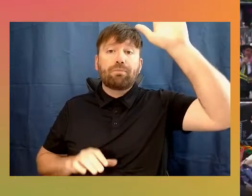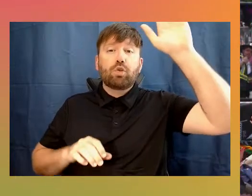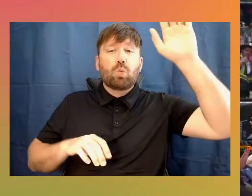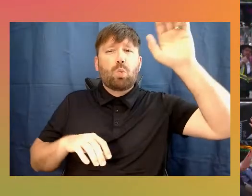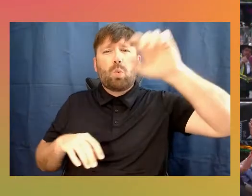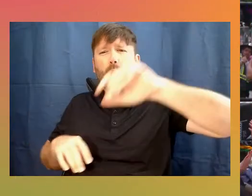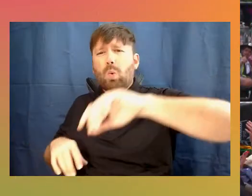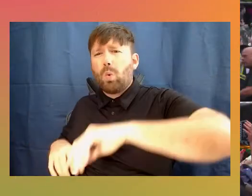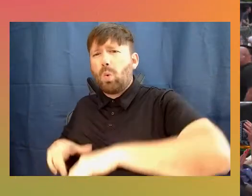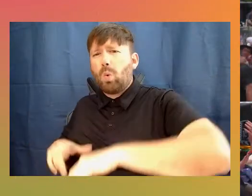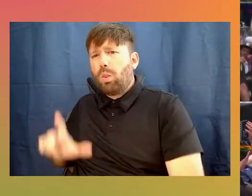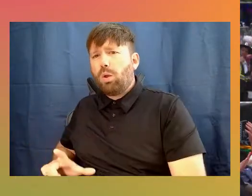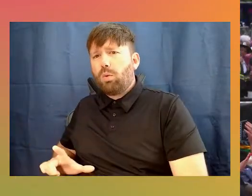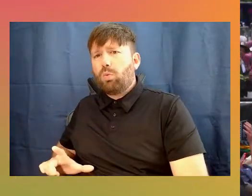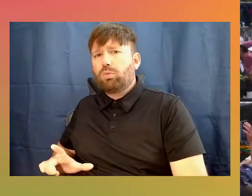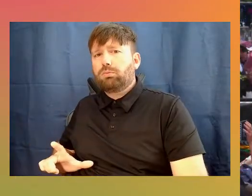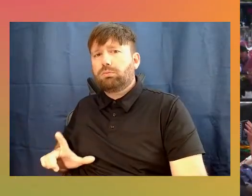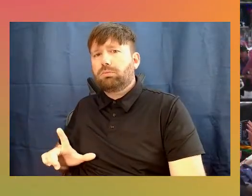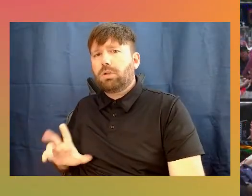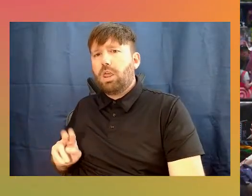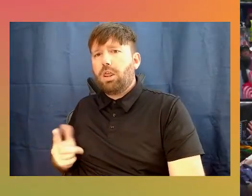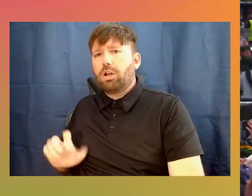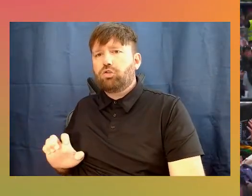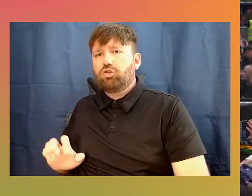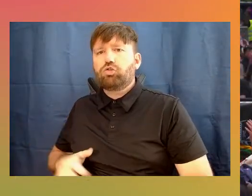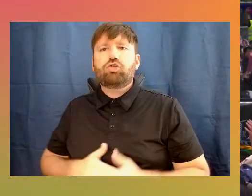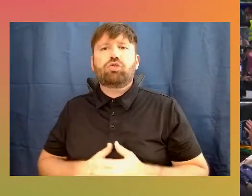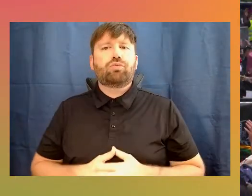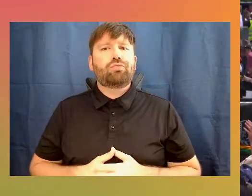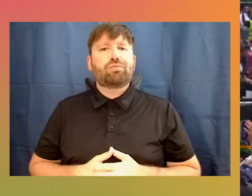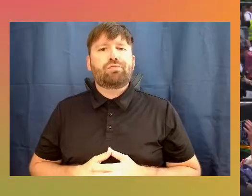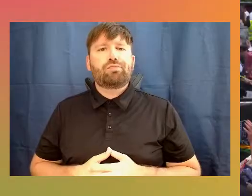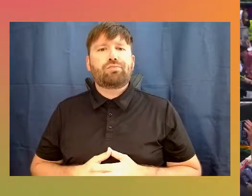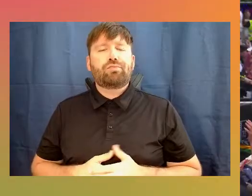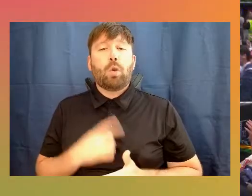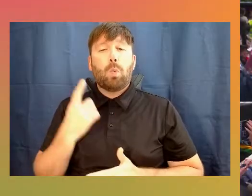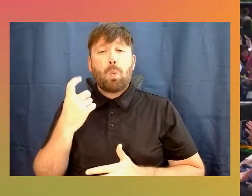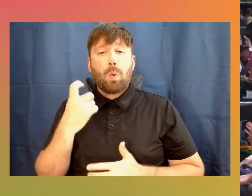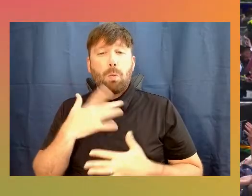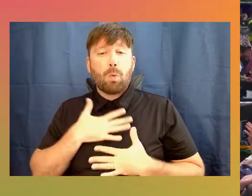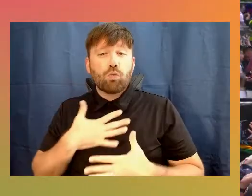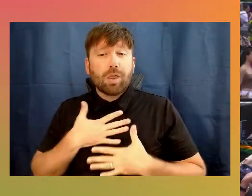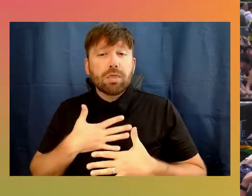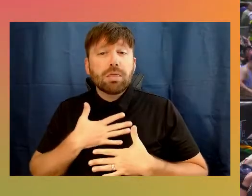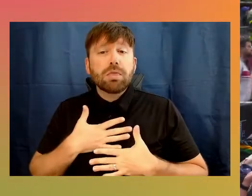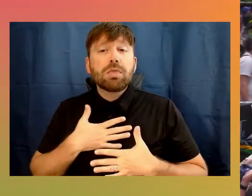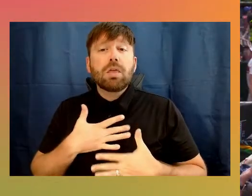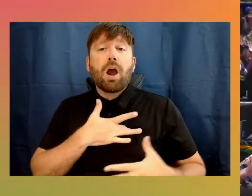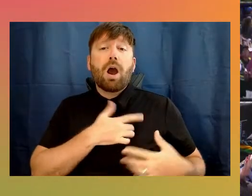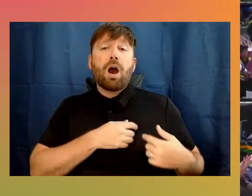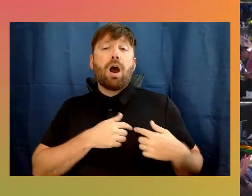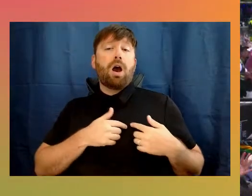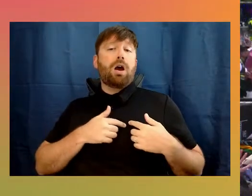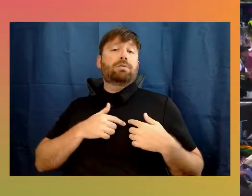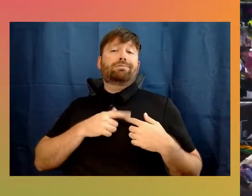LOW RUNNERS LUNGE. REACH TO THE SKY. TWISTING LOW LUNGE.